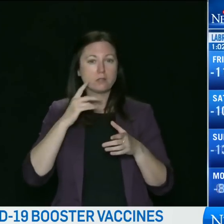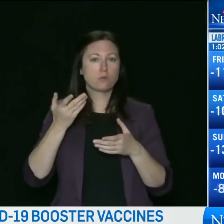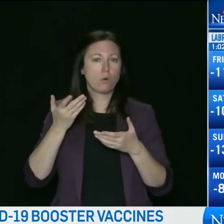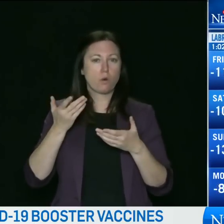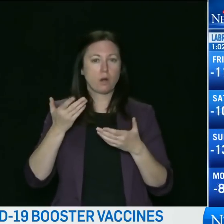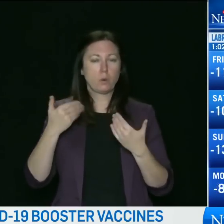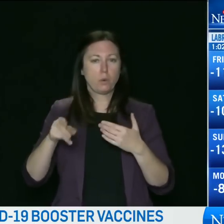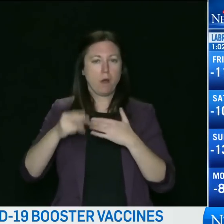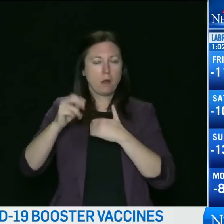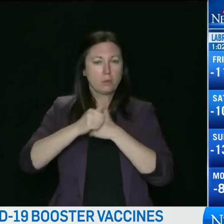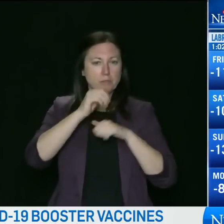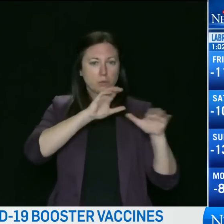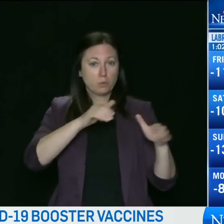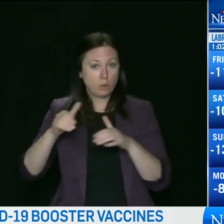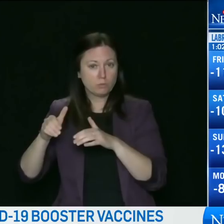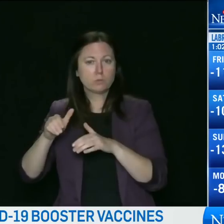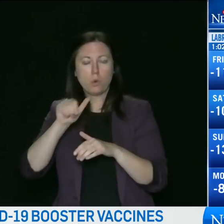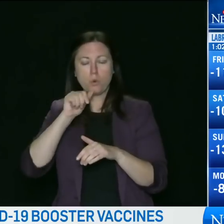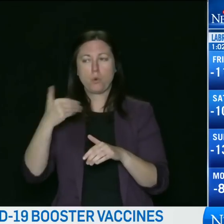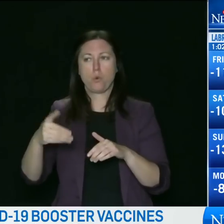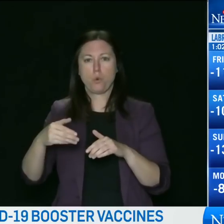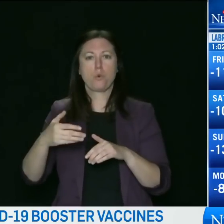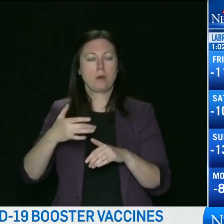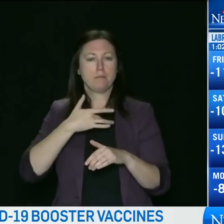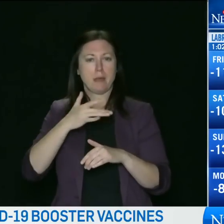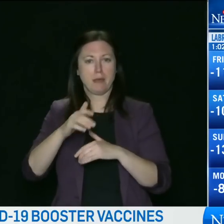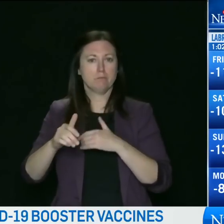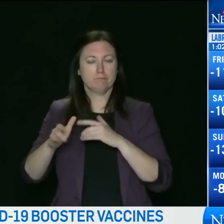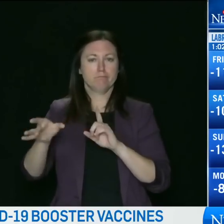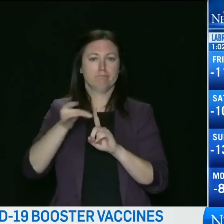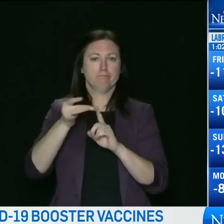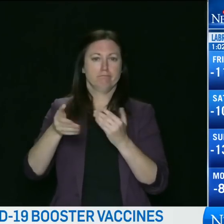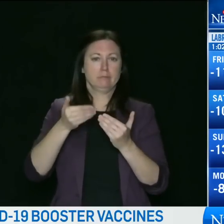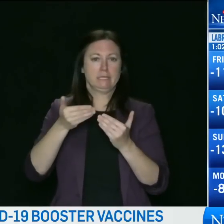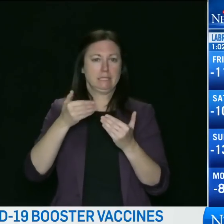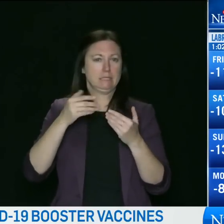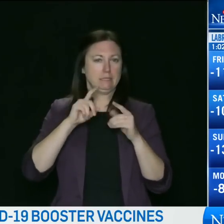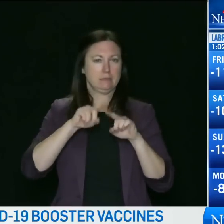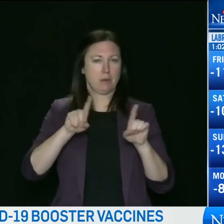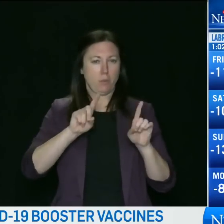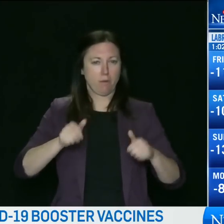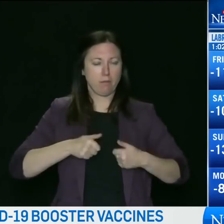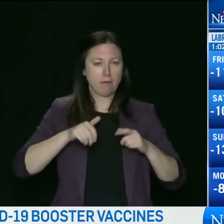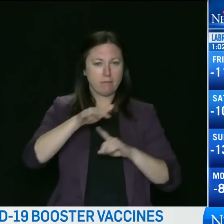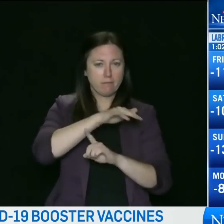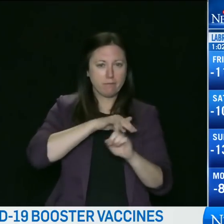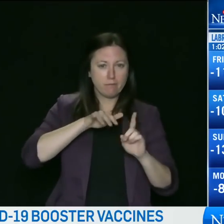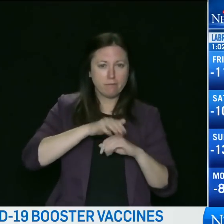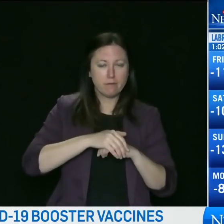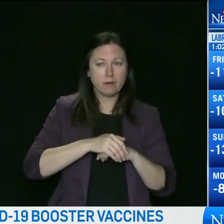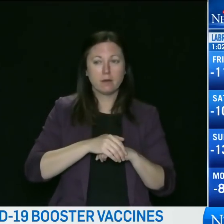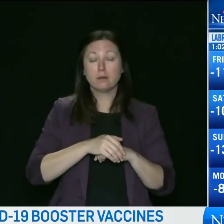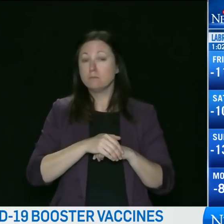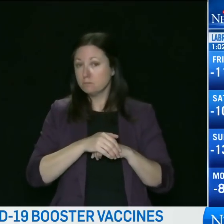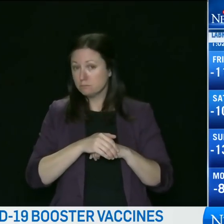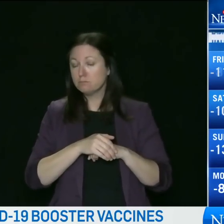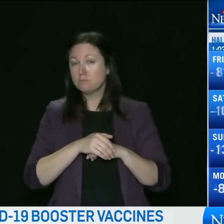LIKE UNDERLYING MEDICAL